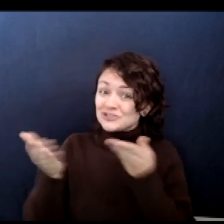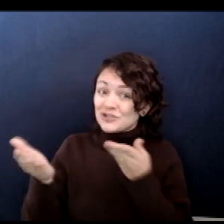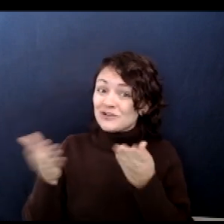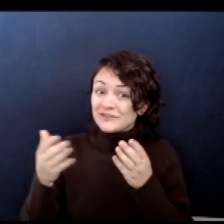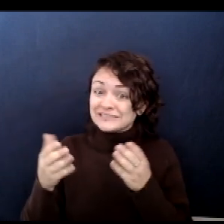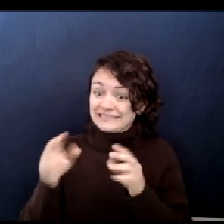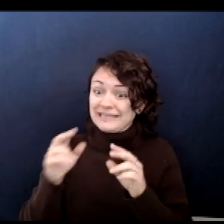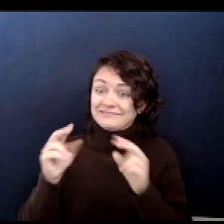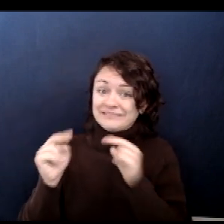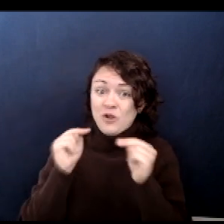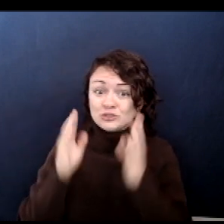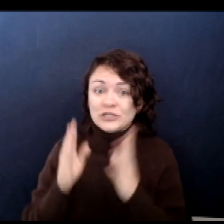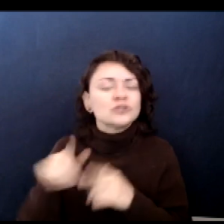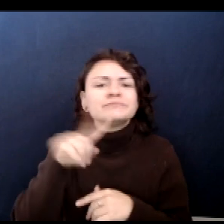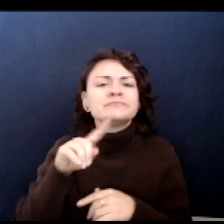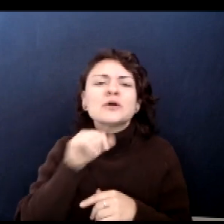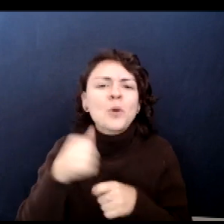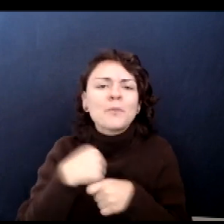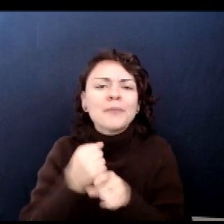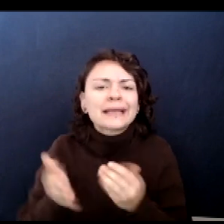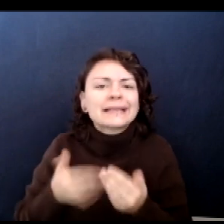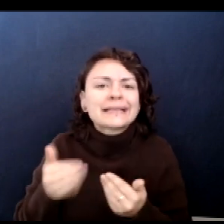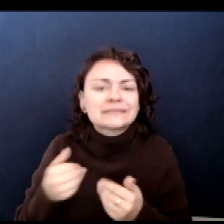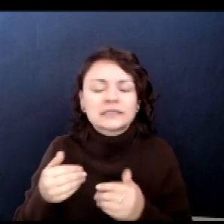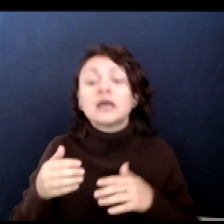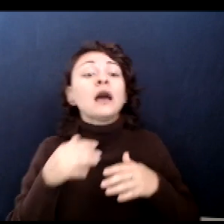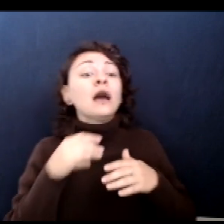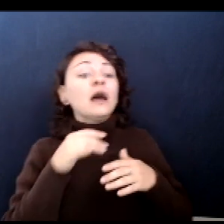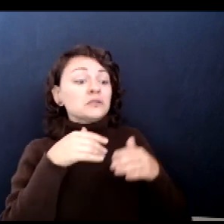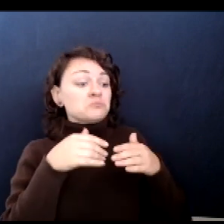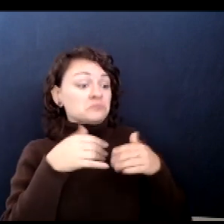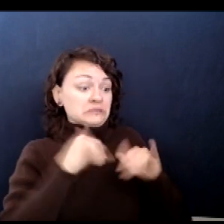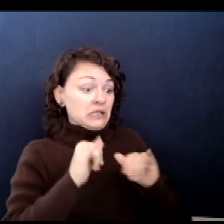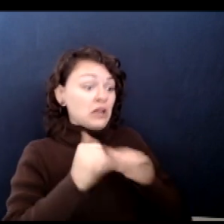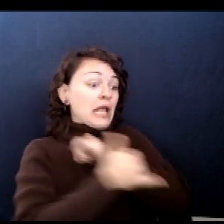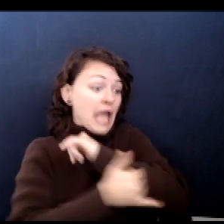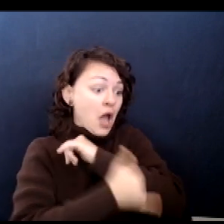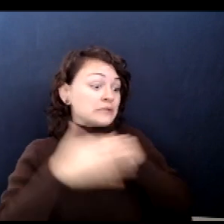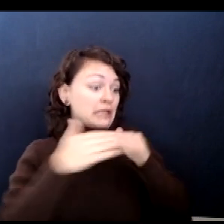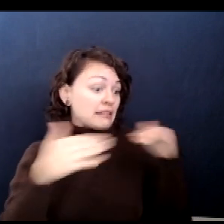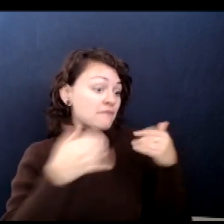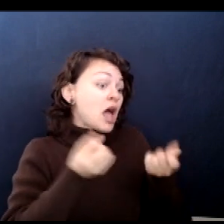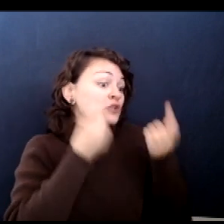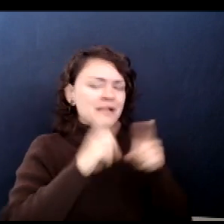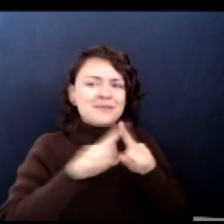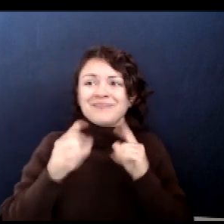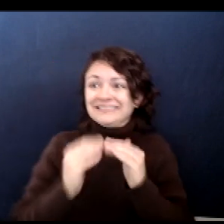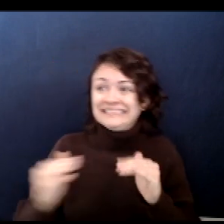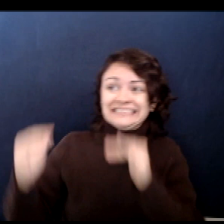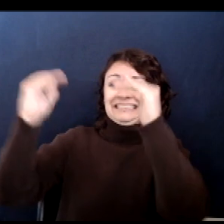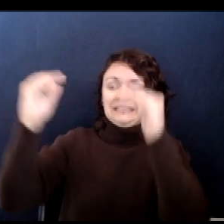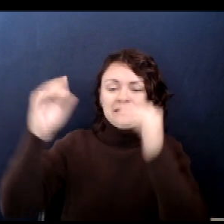if they were explained at the county level A third theme, and this was pretty broad, pertain to stigma in